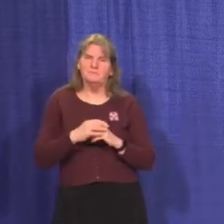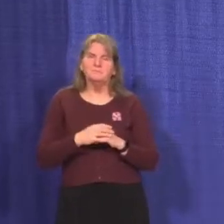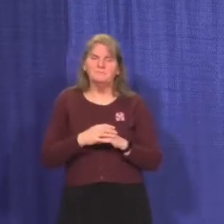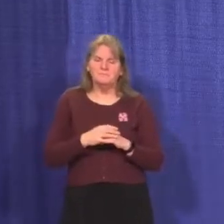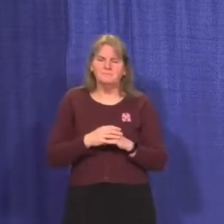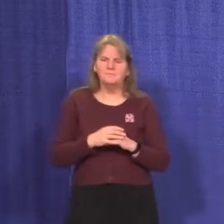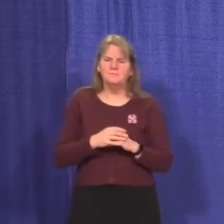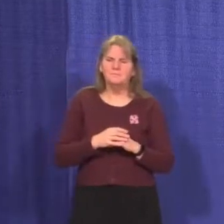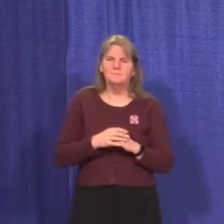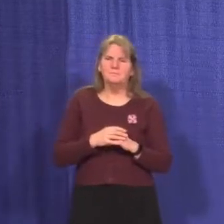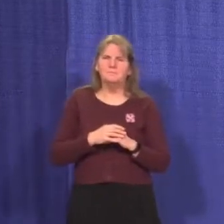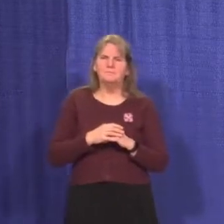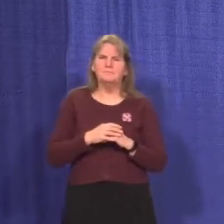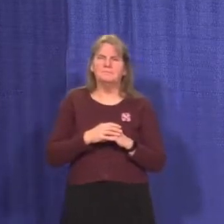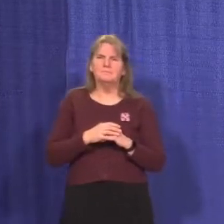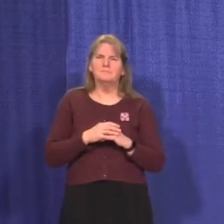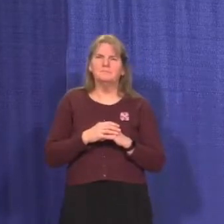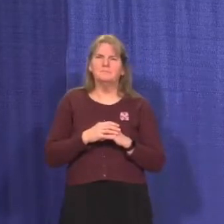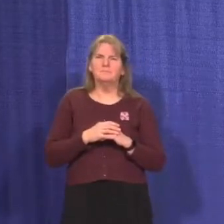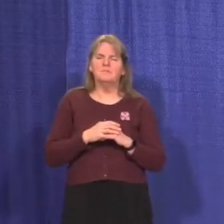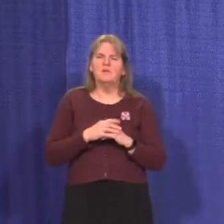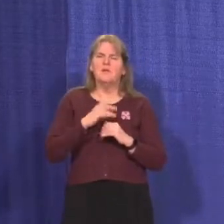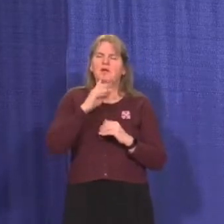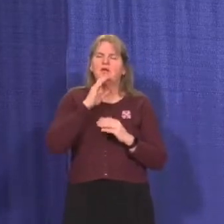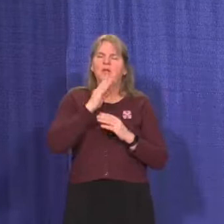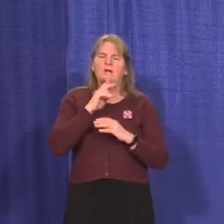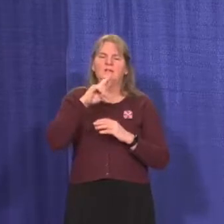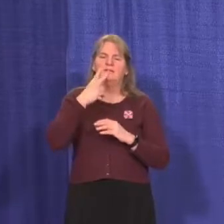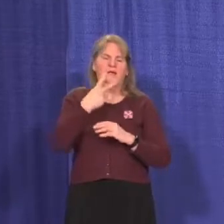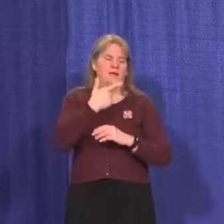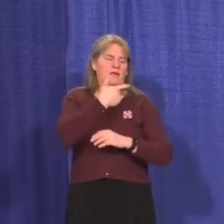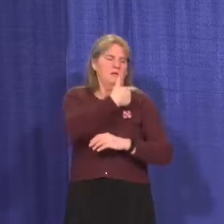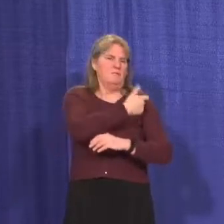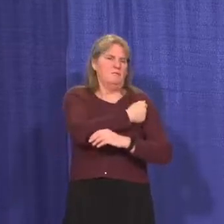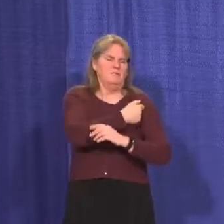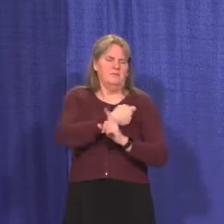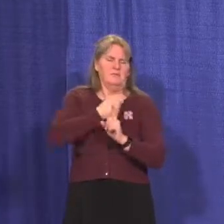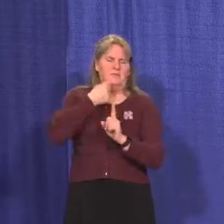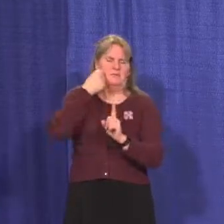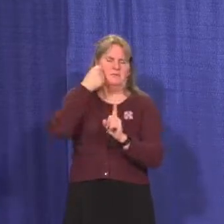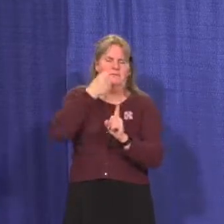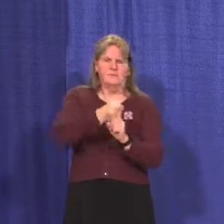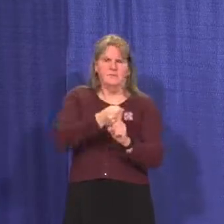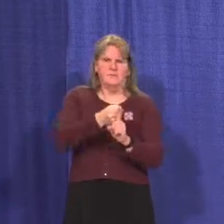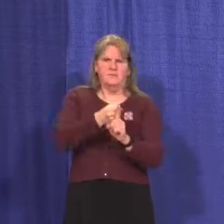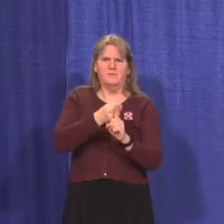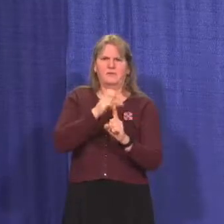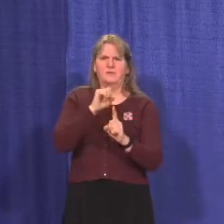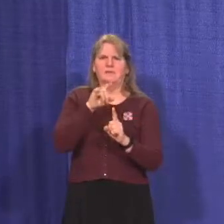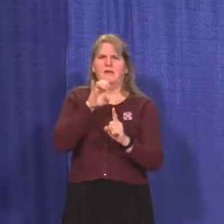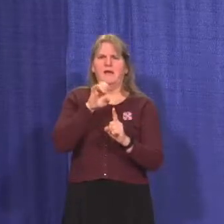Reporter: I'd like to return to side effects of the second dose. There was significant numbers of